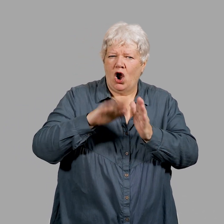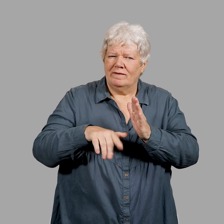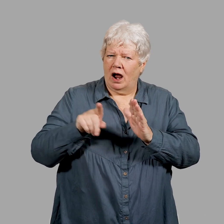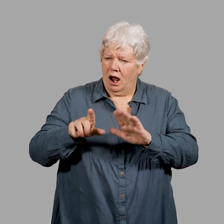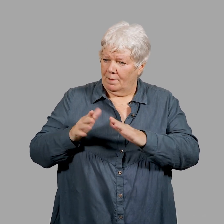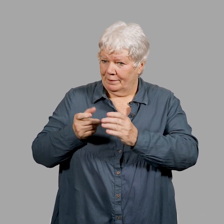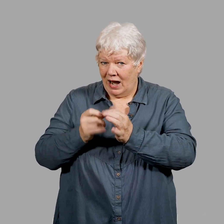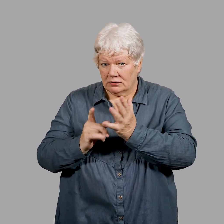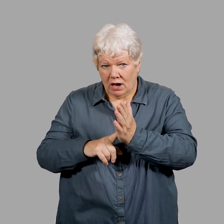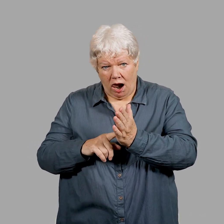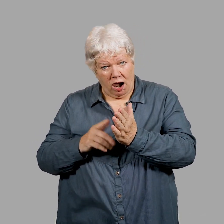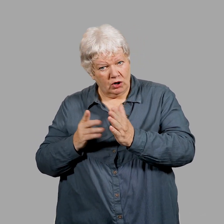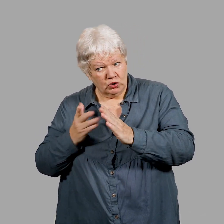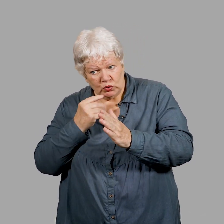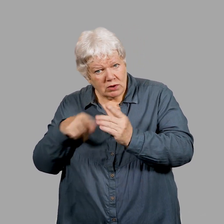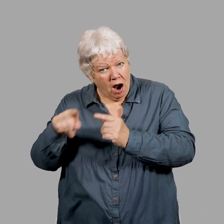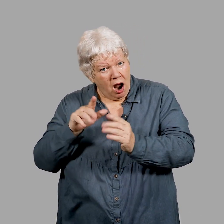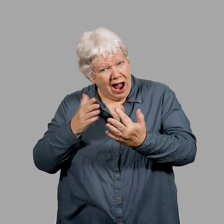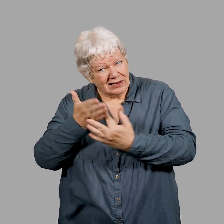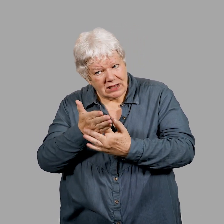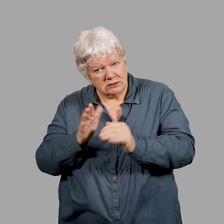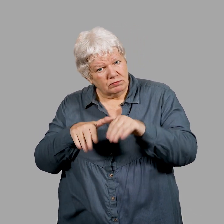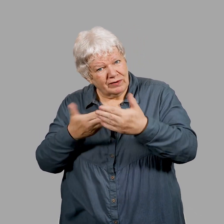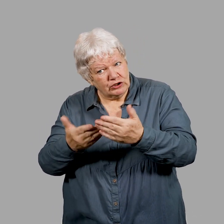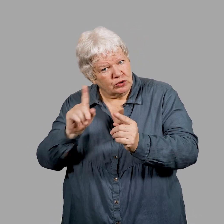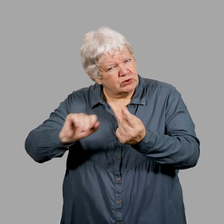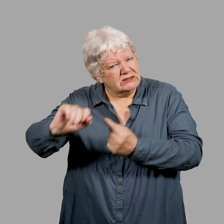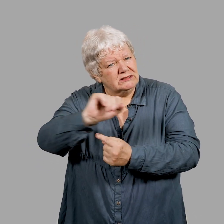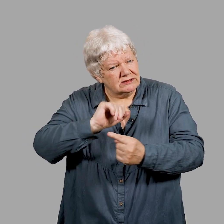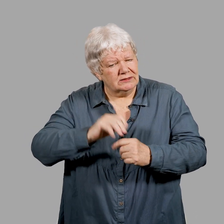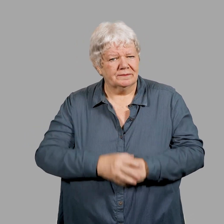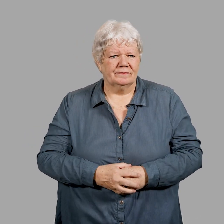about accessibility of provision for BSL users.